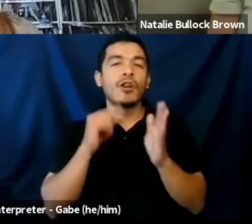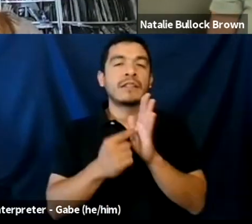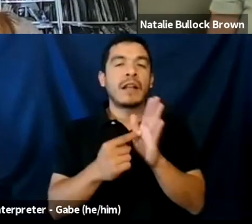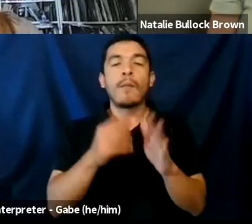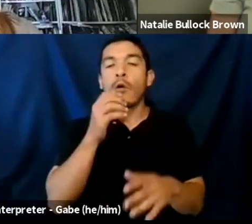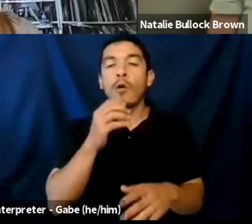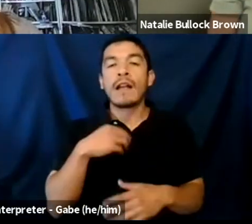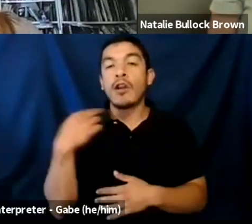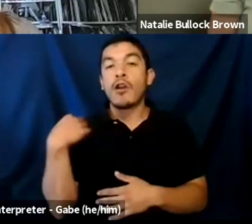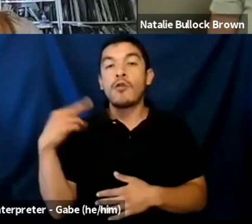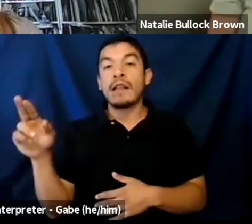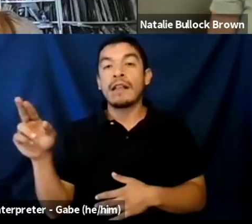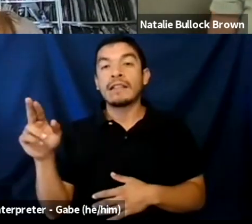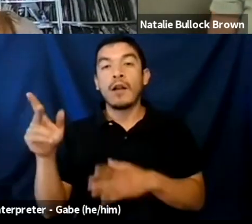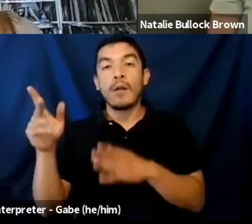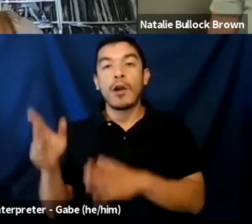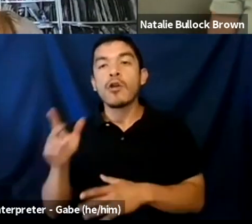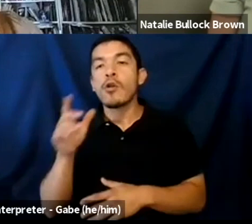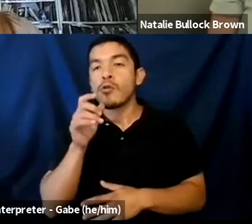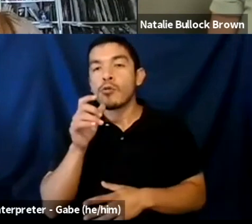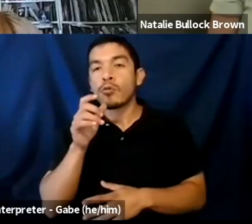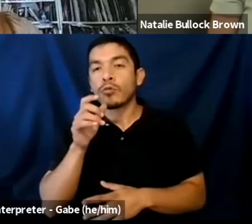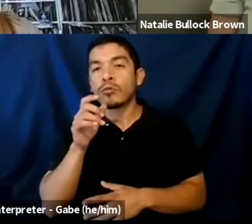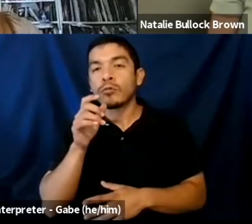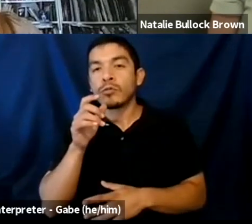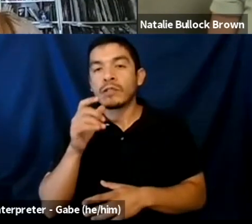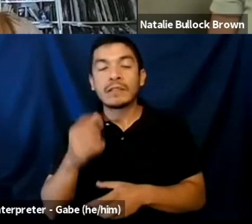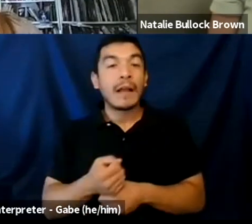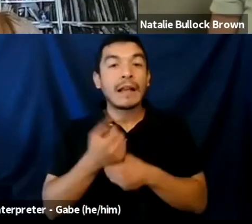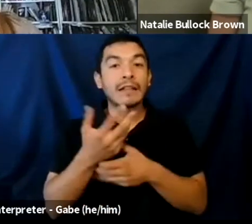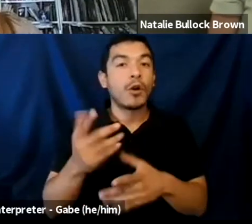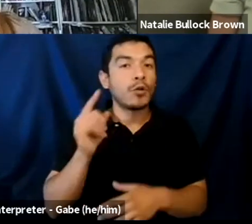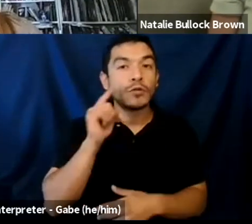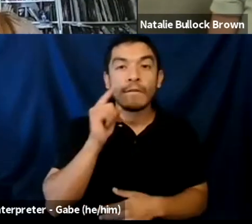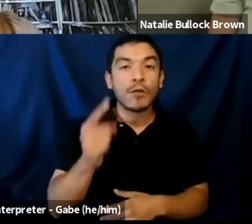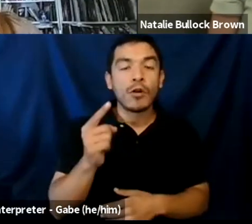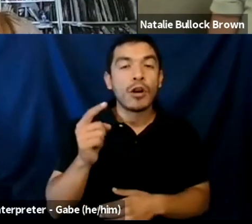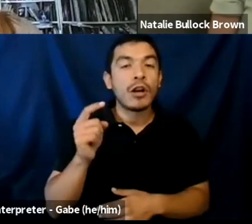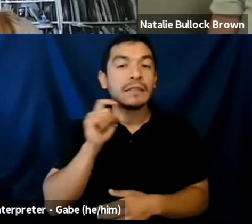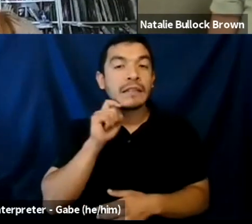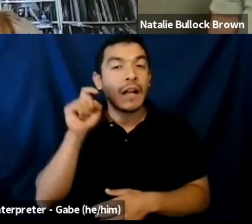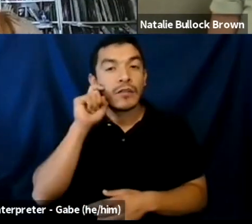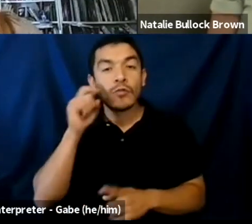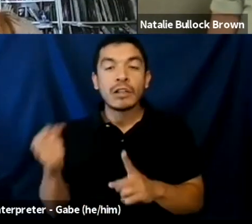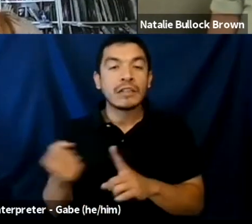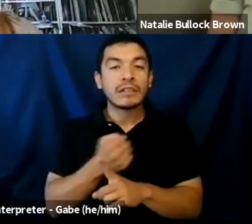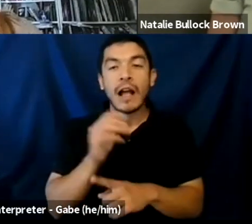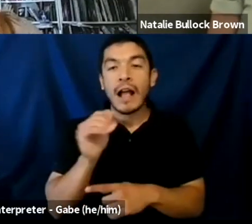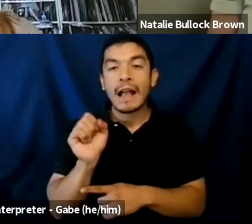that has been exposed for sexual assault cases right within the community.